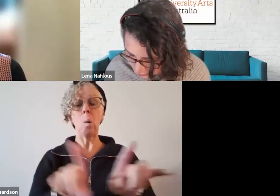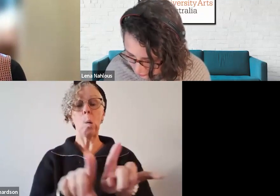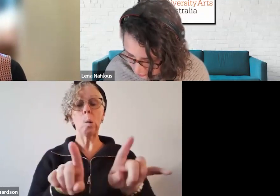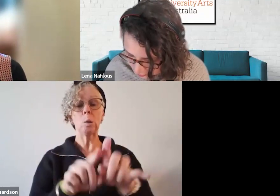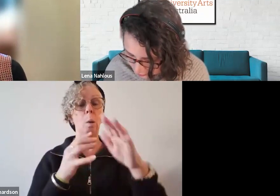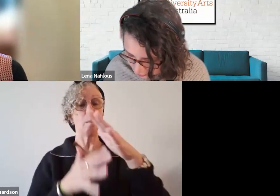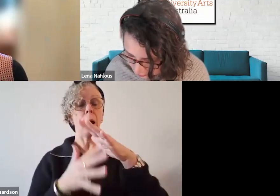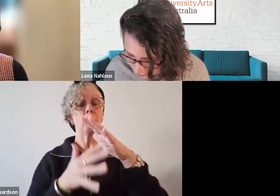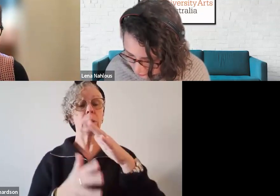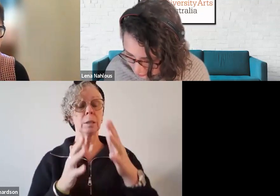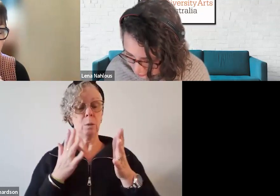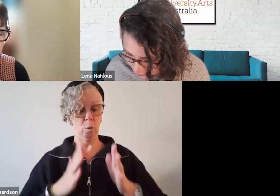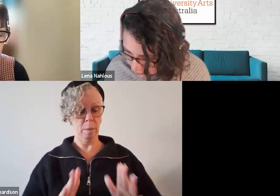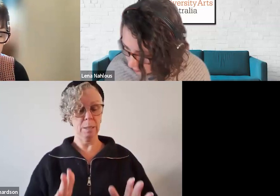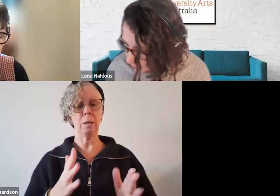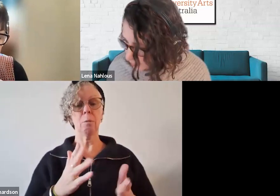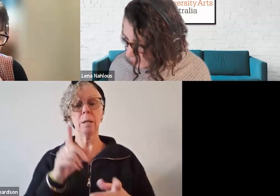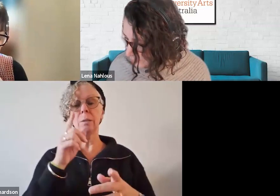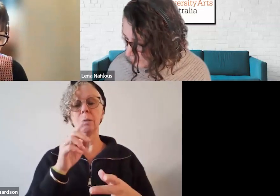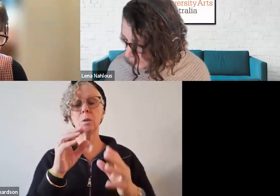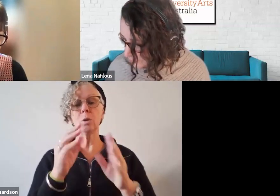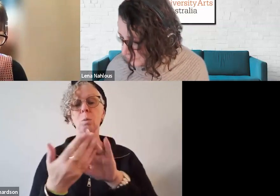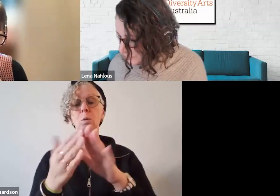communities and some of my own communities as well.